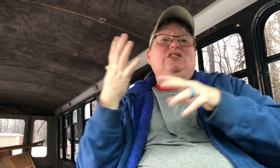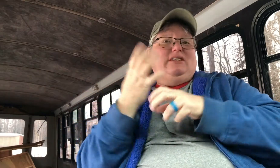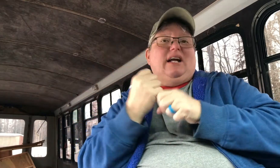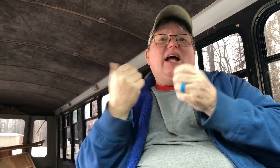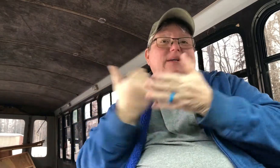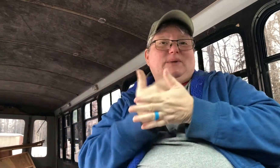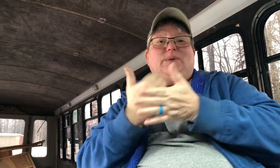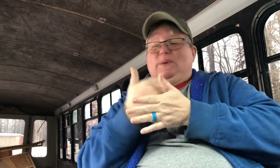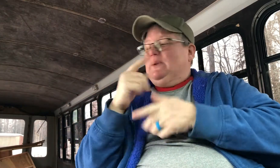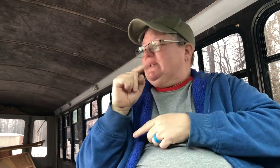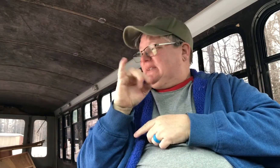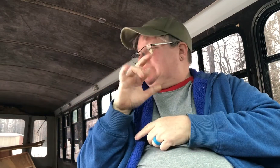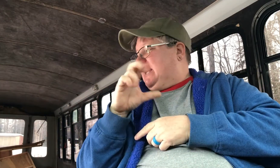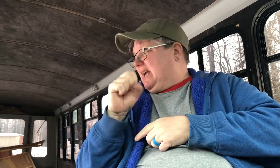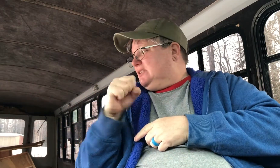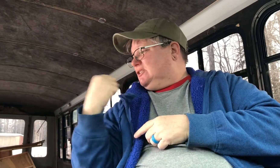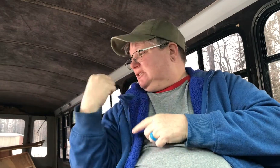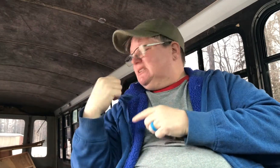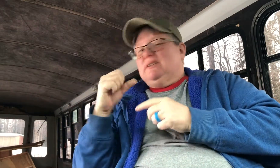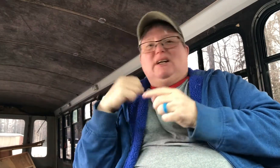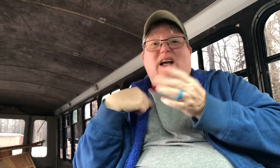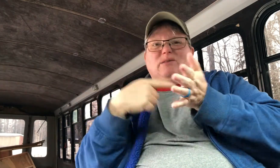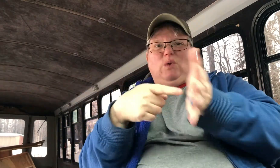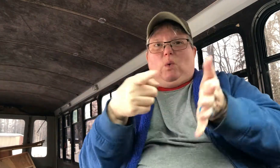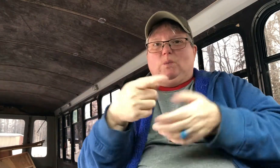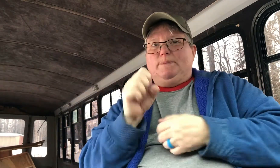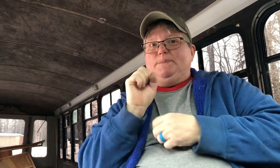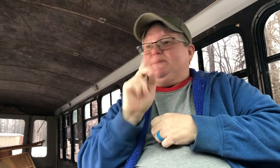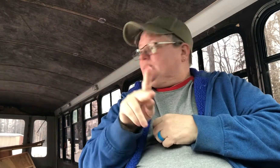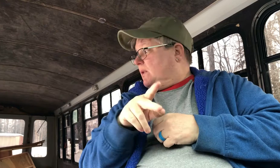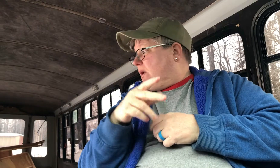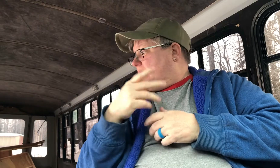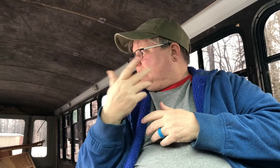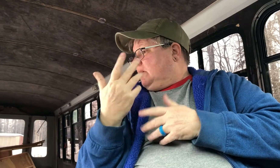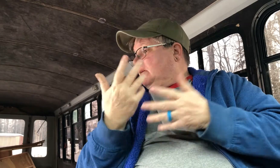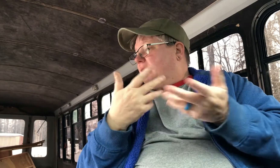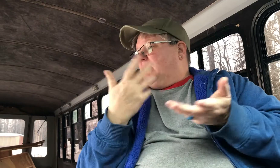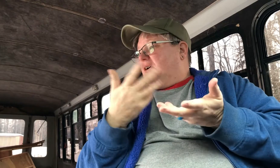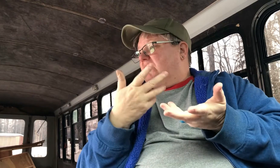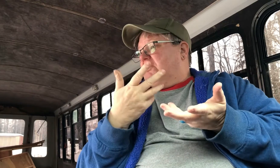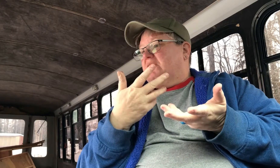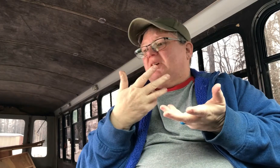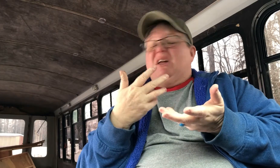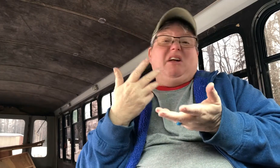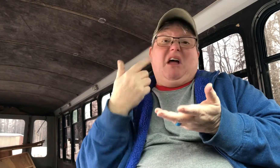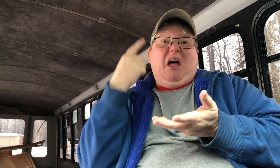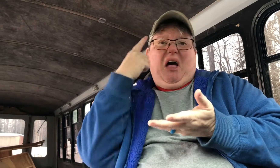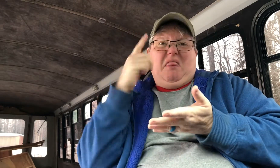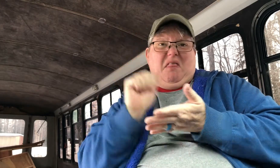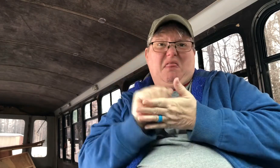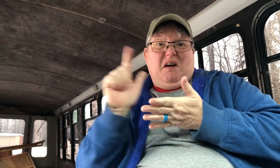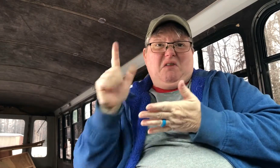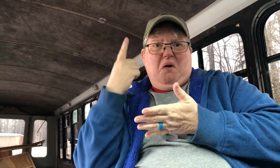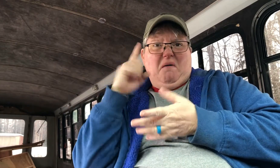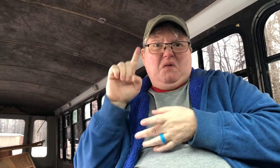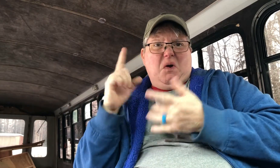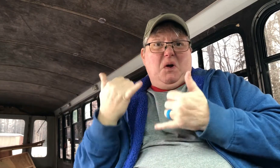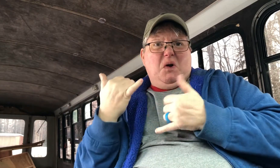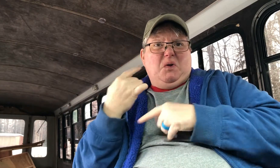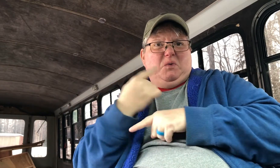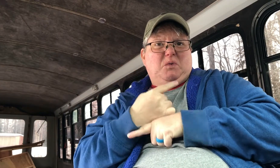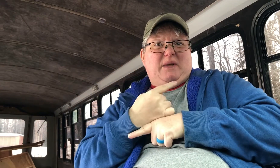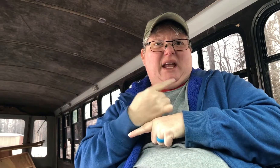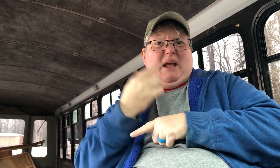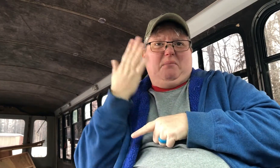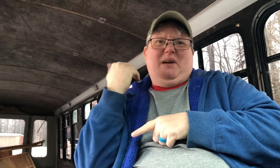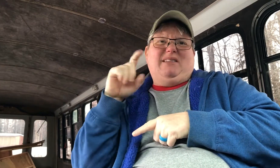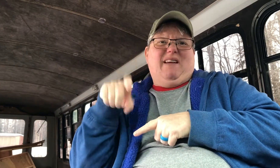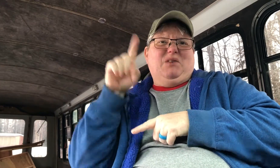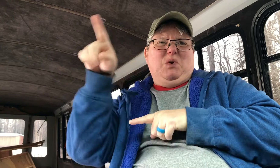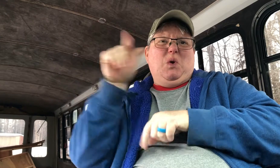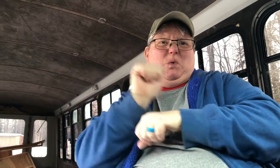already get the new tires, and I'll show you. Okay um I think that's all for today because I have to